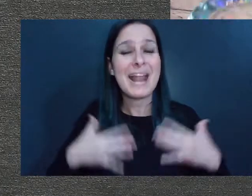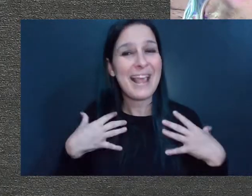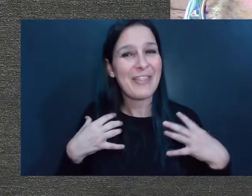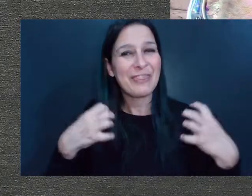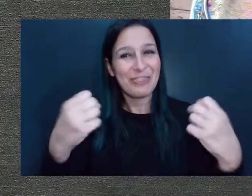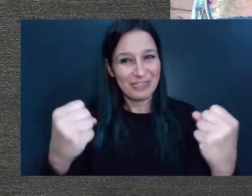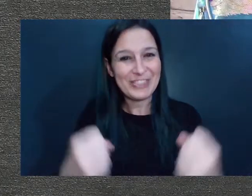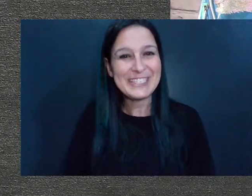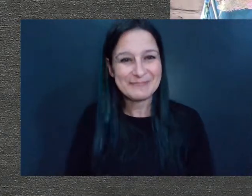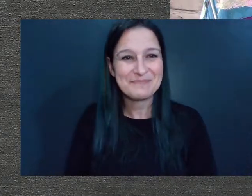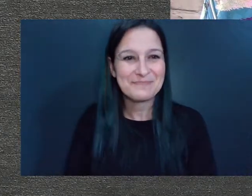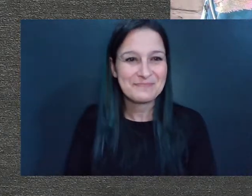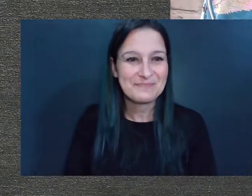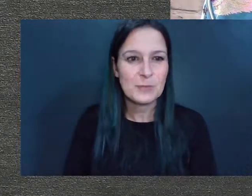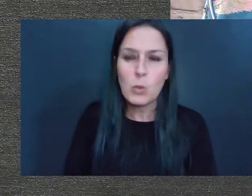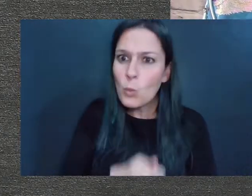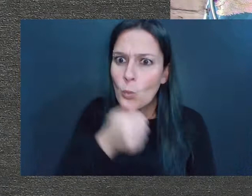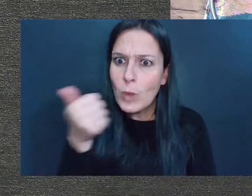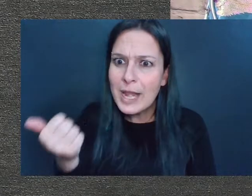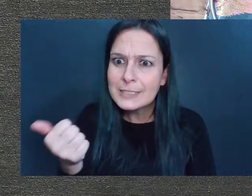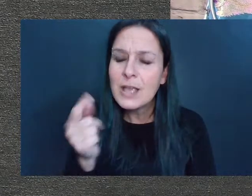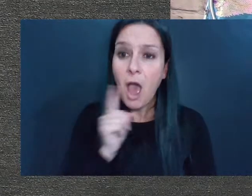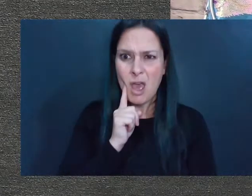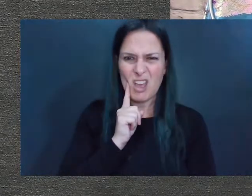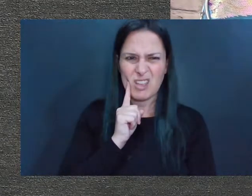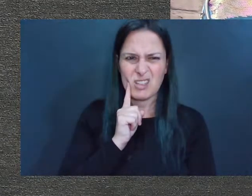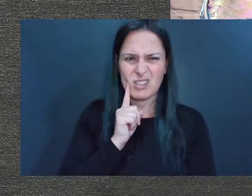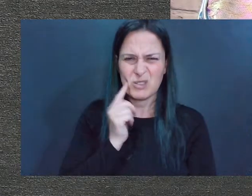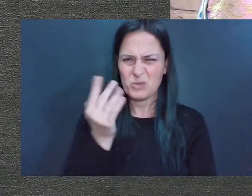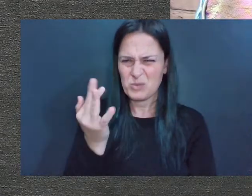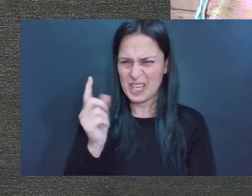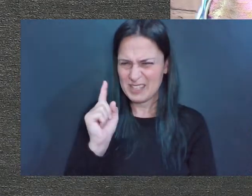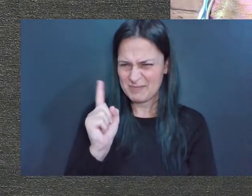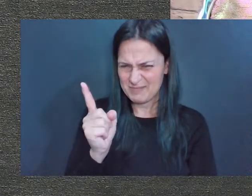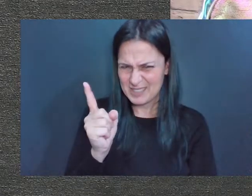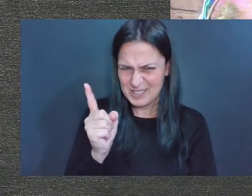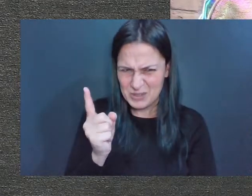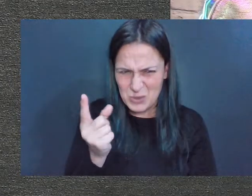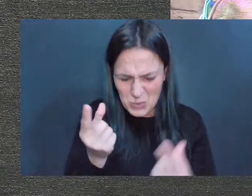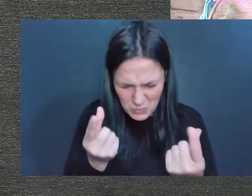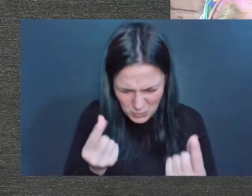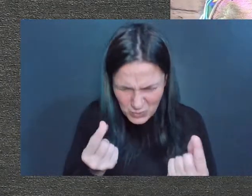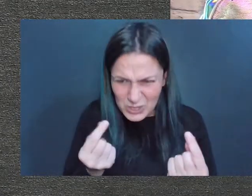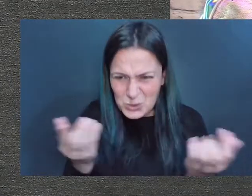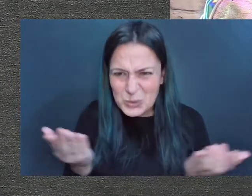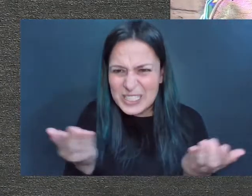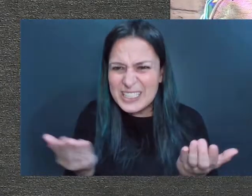And let's see what else. Wait a minute, what are you doing in here?